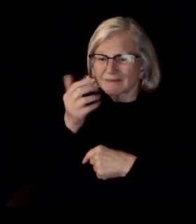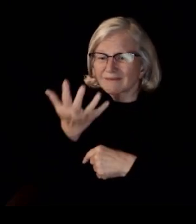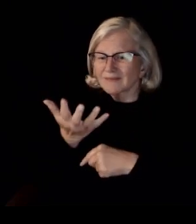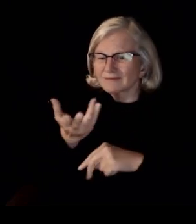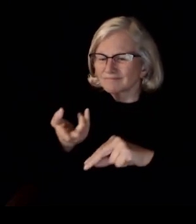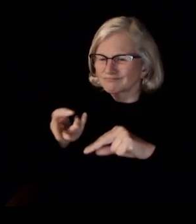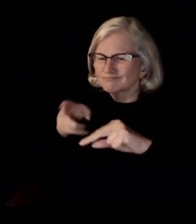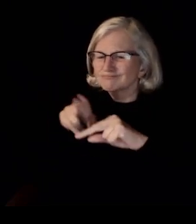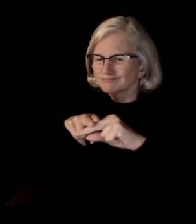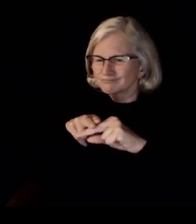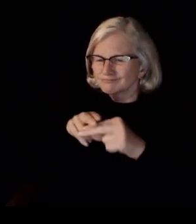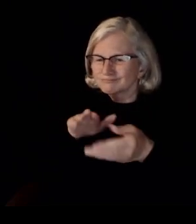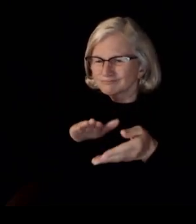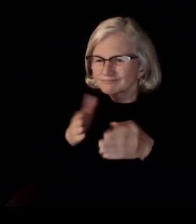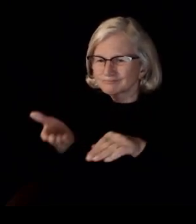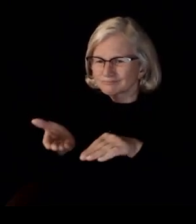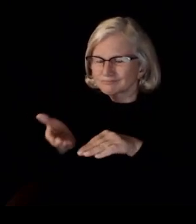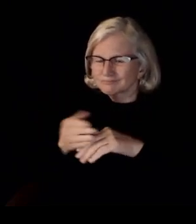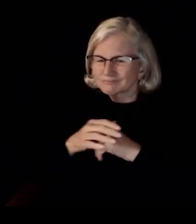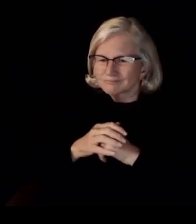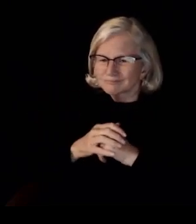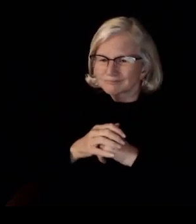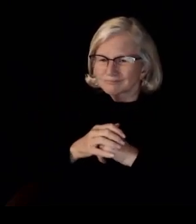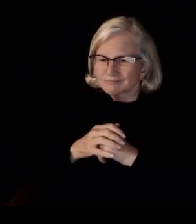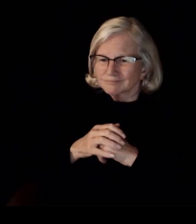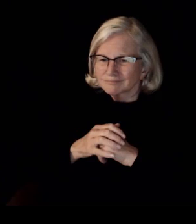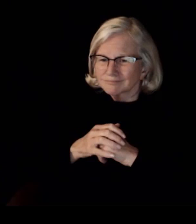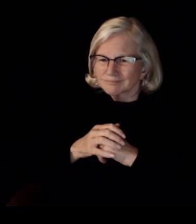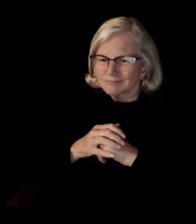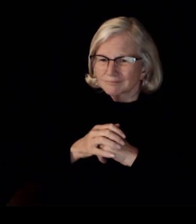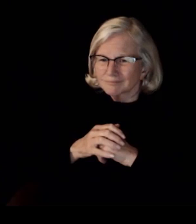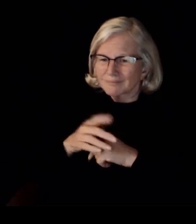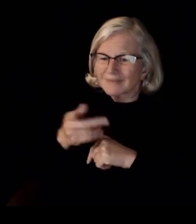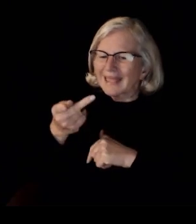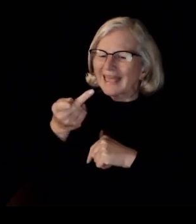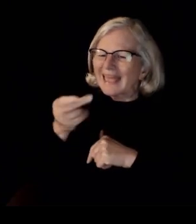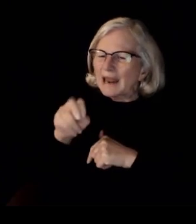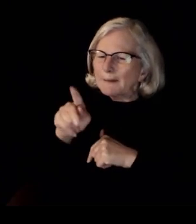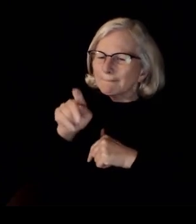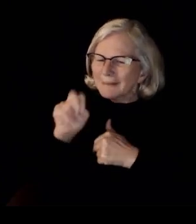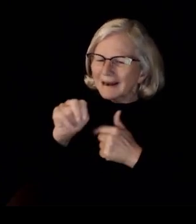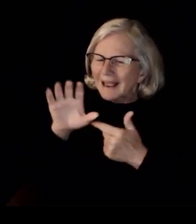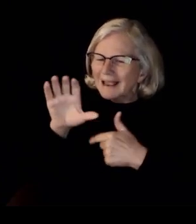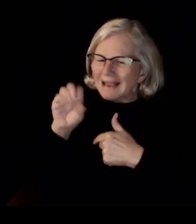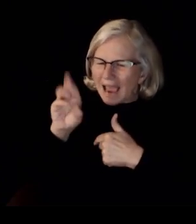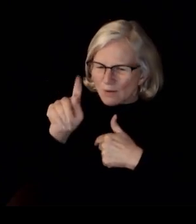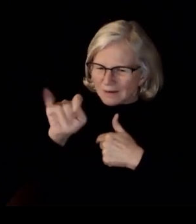each in Hennepin, Dakota, Murray, St. Louis, and Scott counties. This includes one person